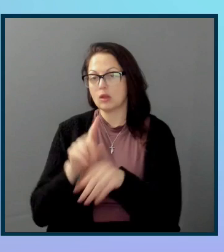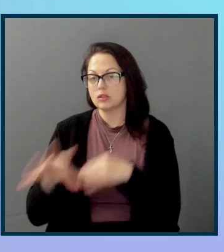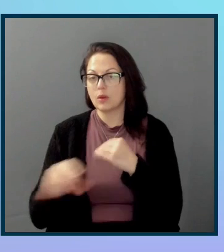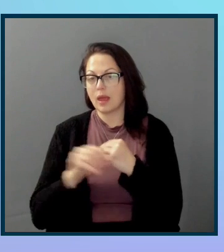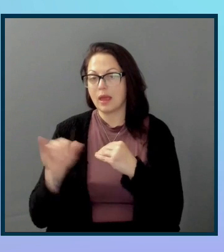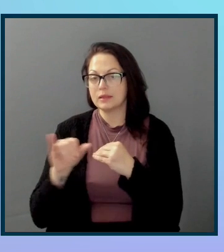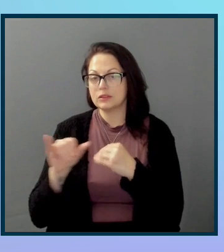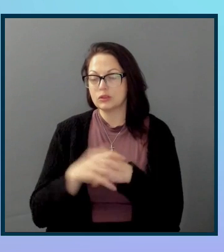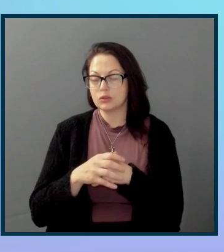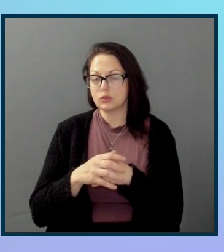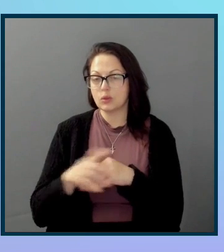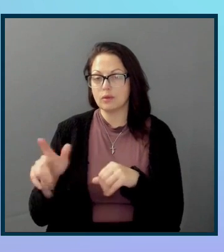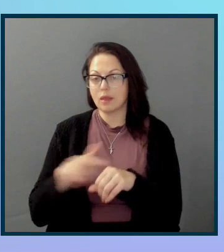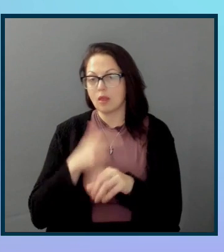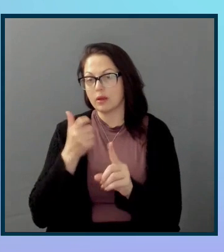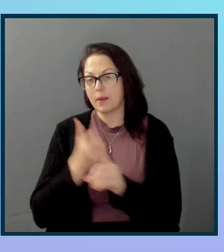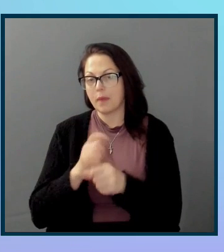kind of the long impacts of COVID